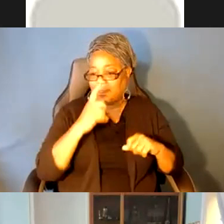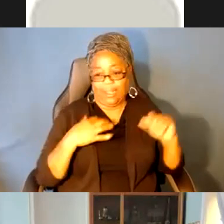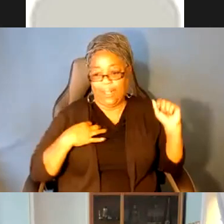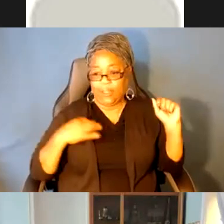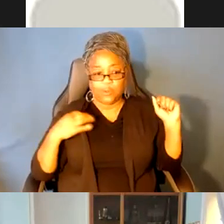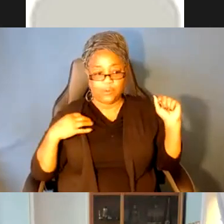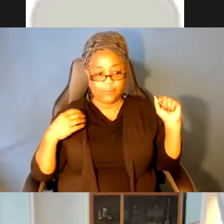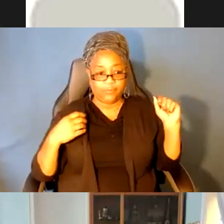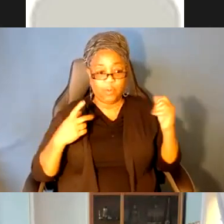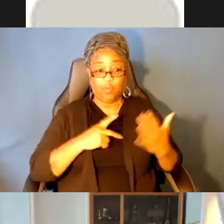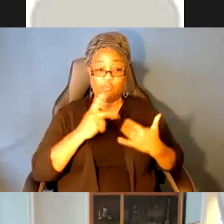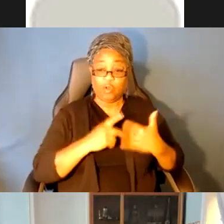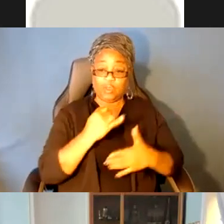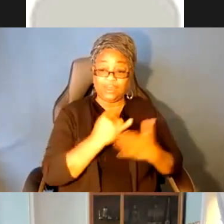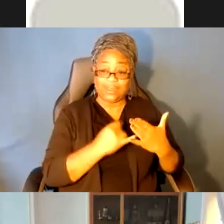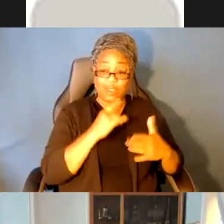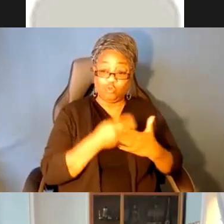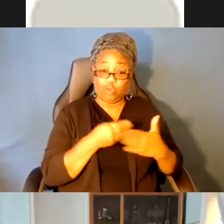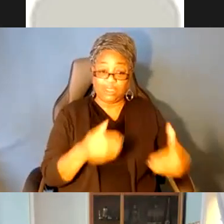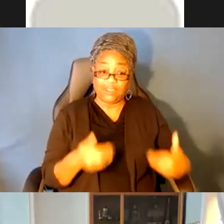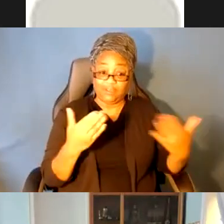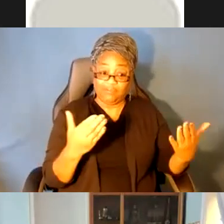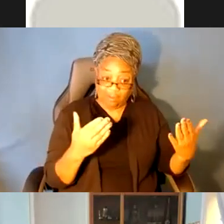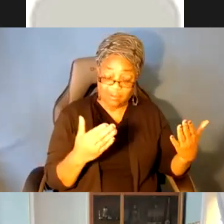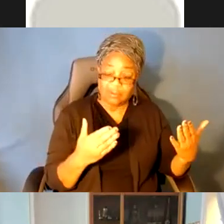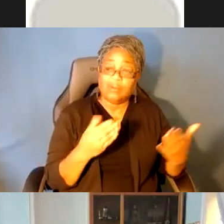Projects designed to raise funds, regrant funds,